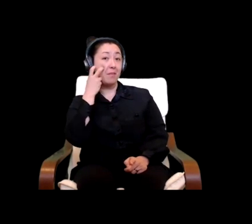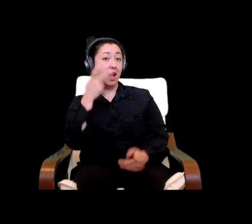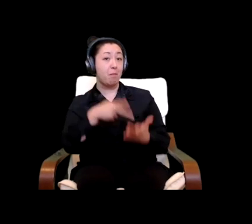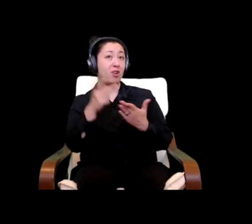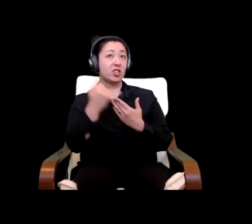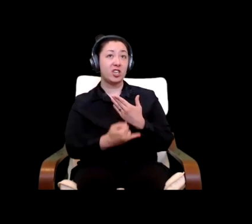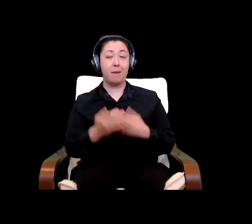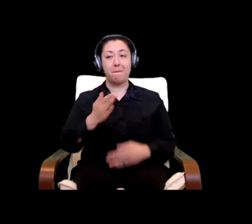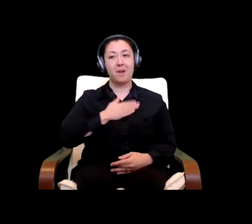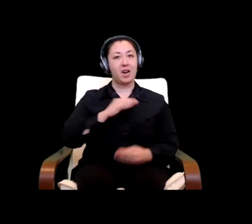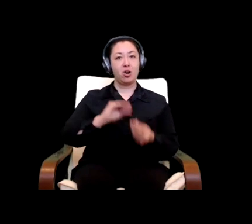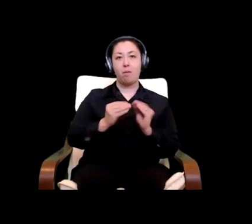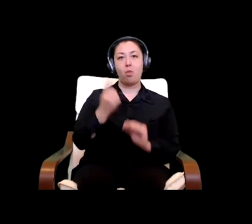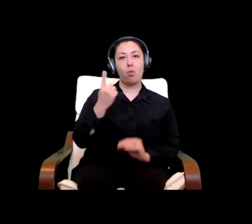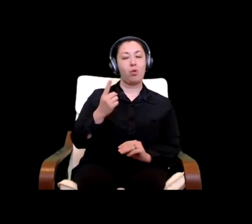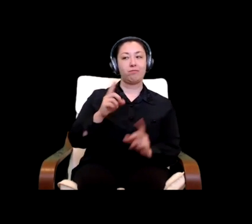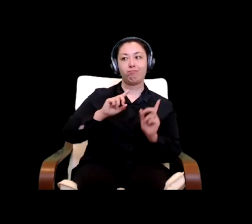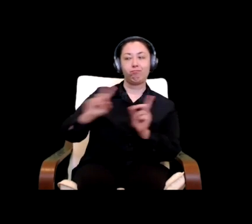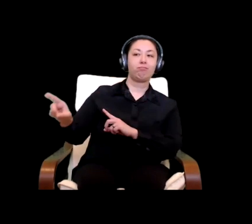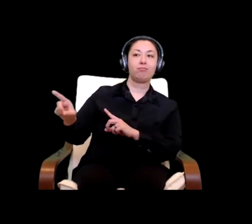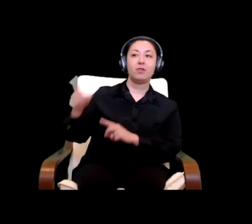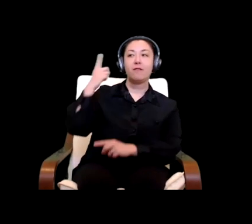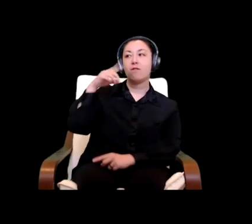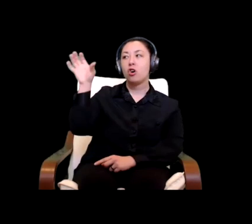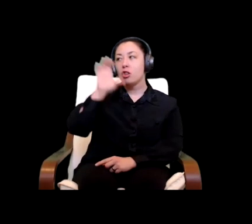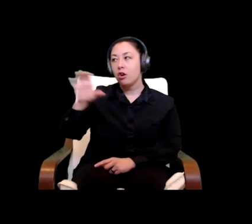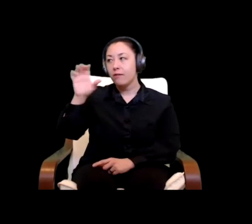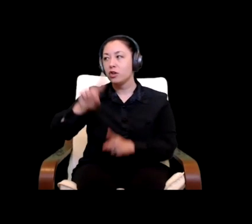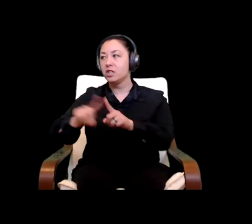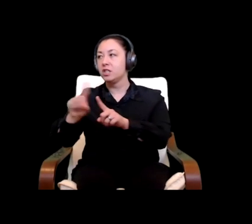seeking out those resources if there's someone that would know about resources for the age